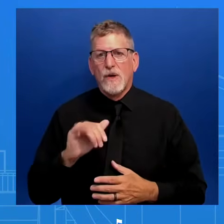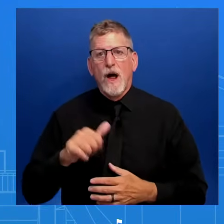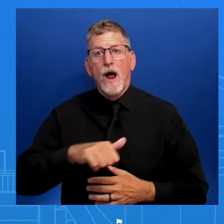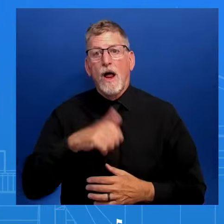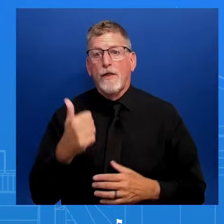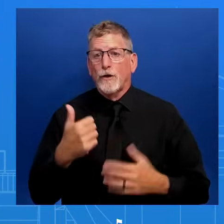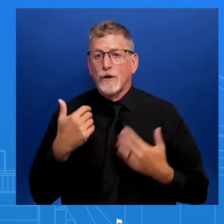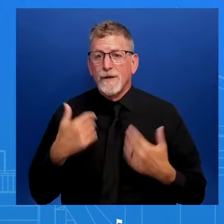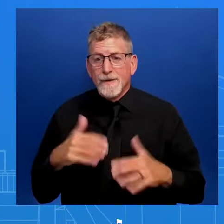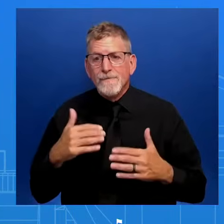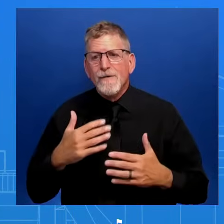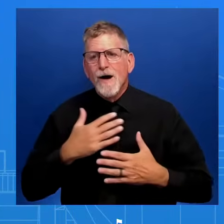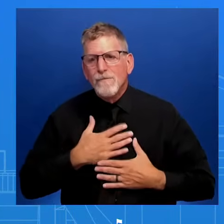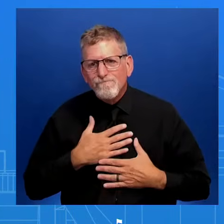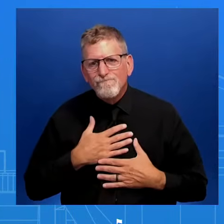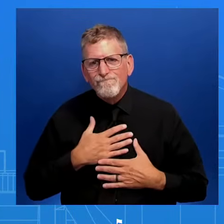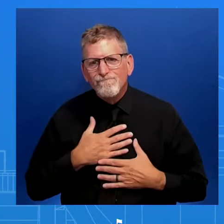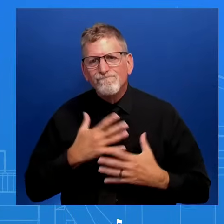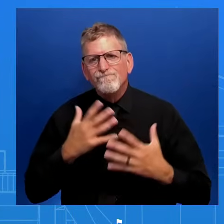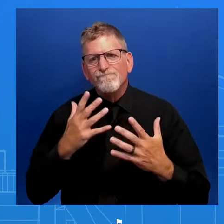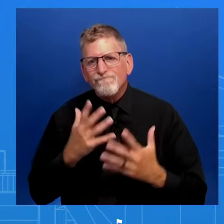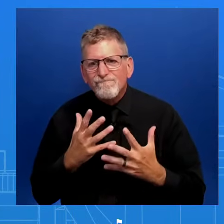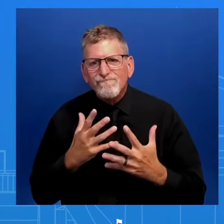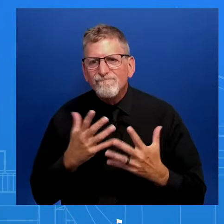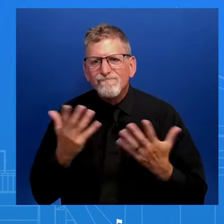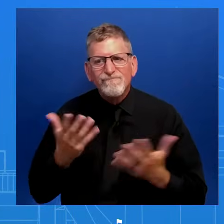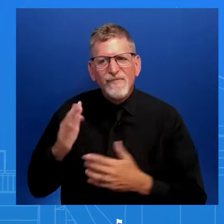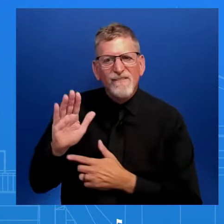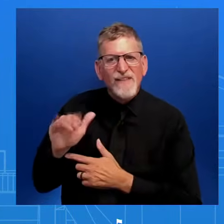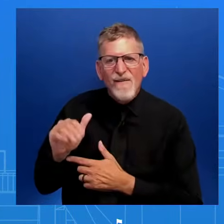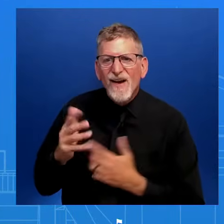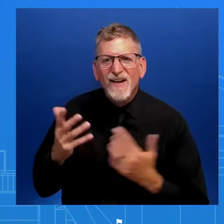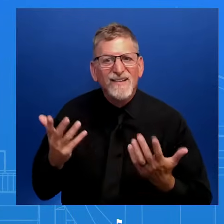as we look at the direction this economy is going. And that's helping us catch up